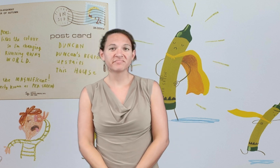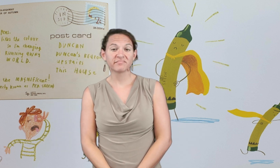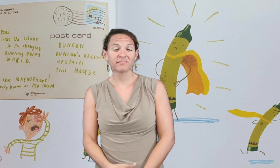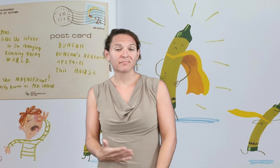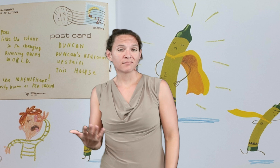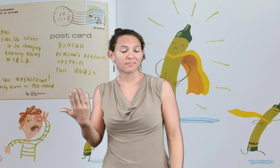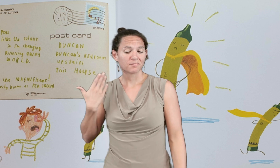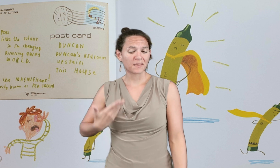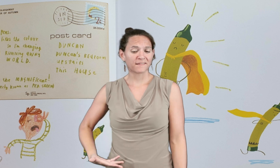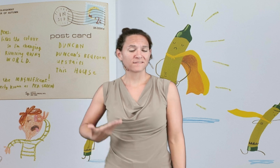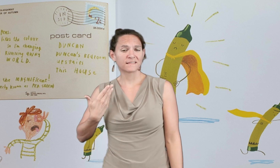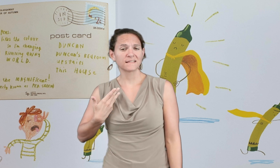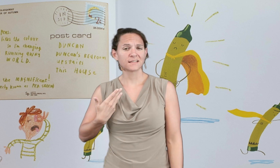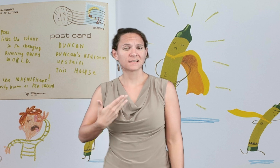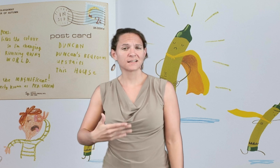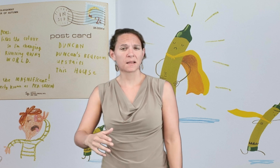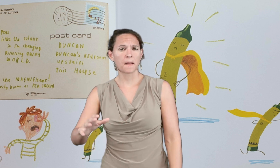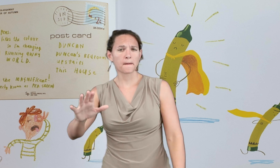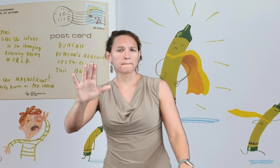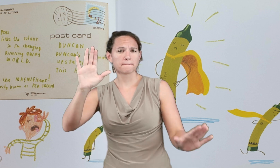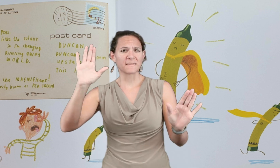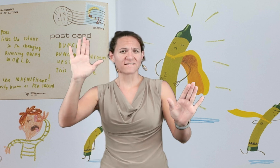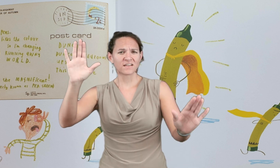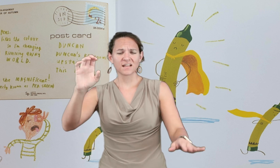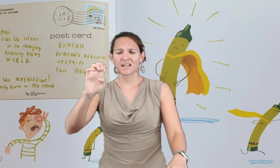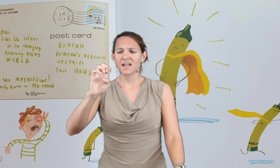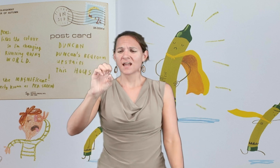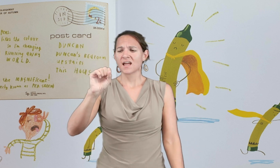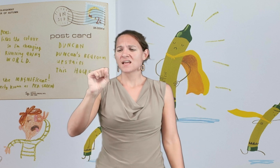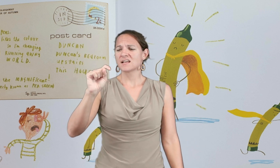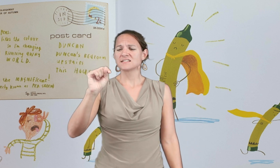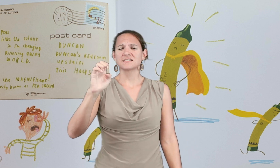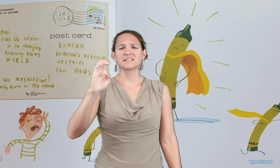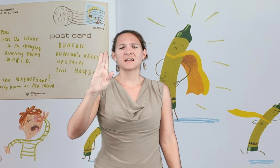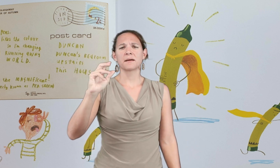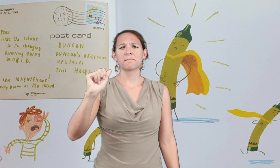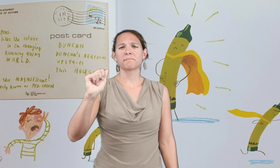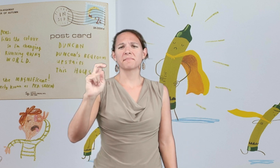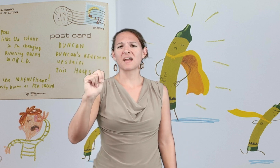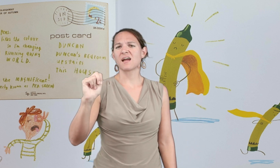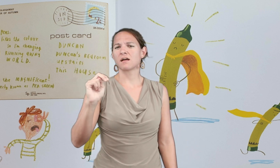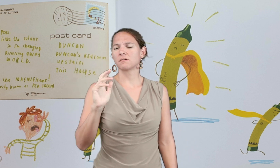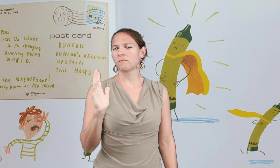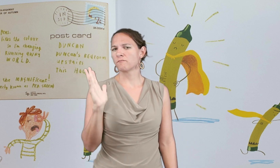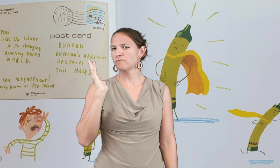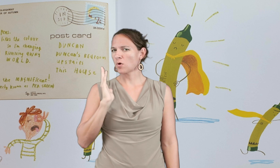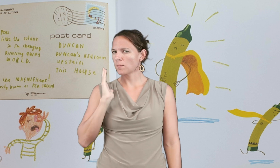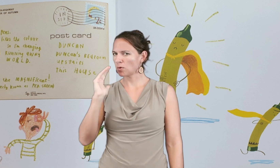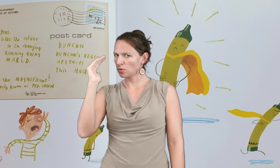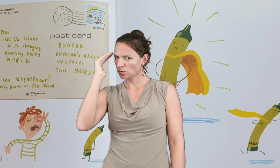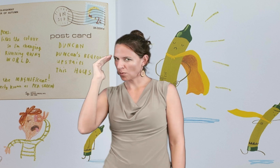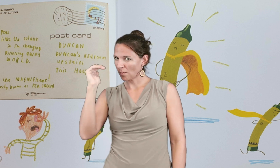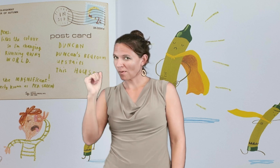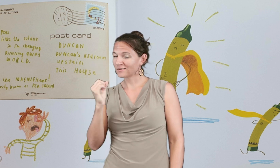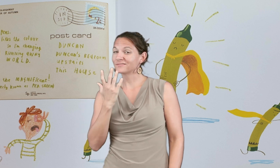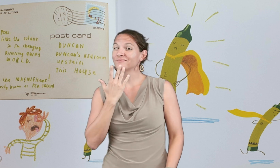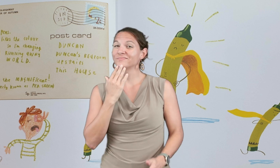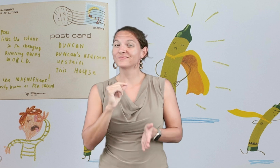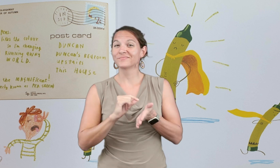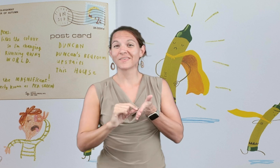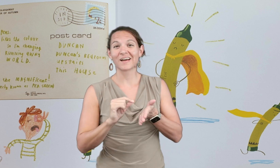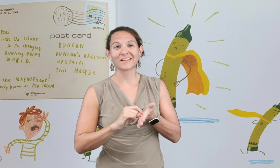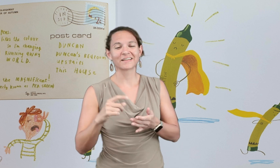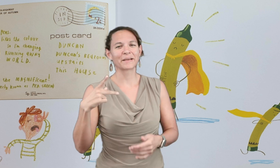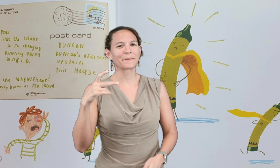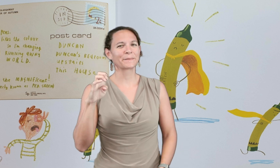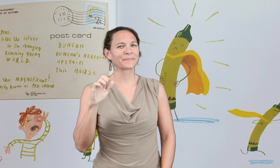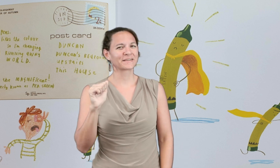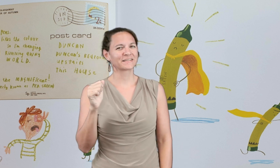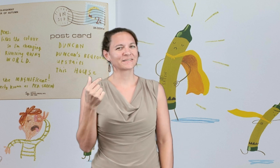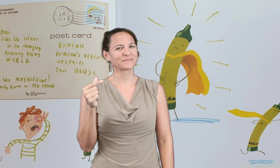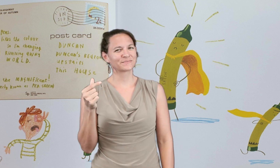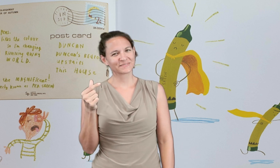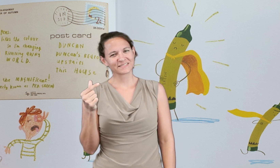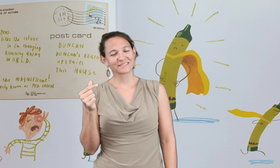Sincerely, the Magnificent Estoban! Formerly known as Pea Green.